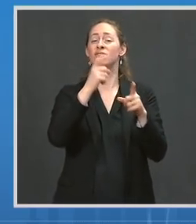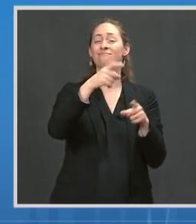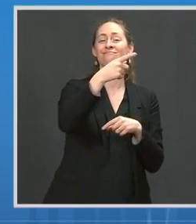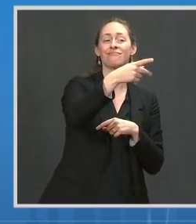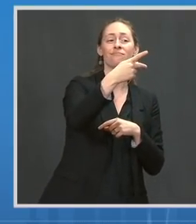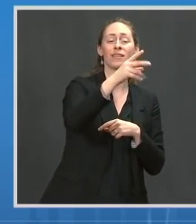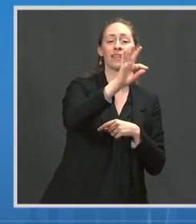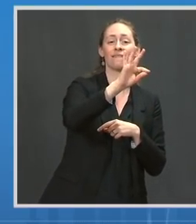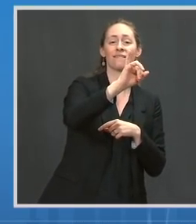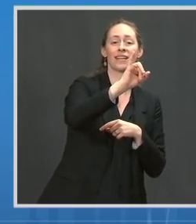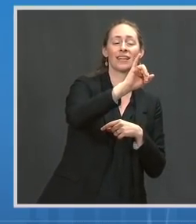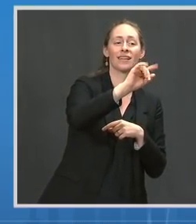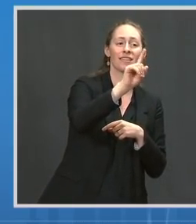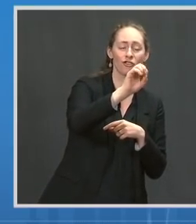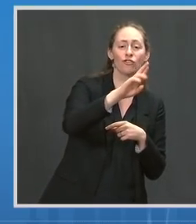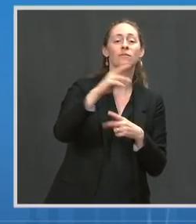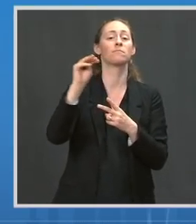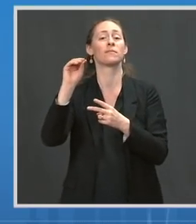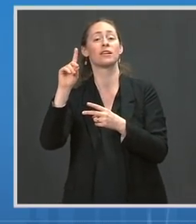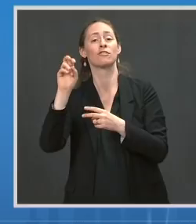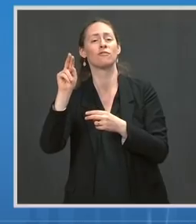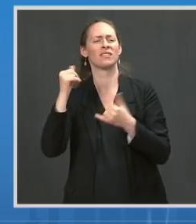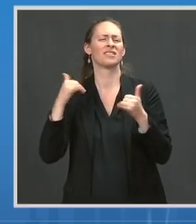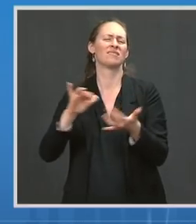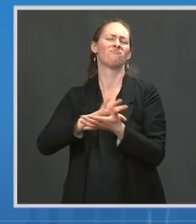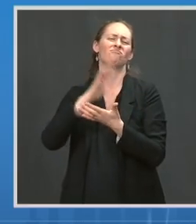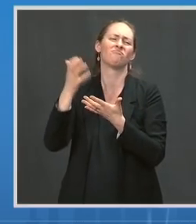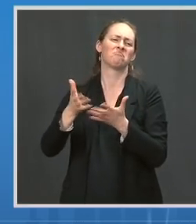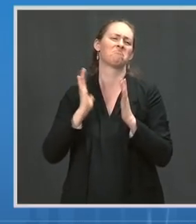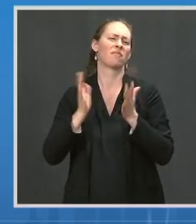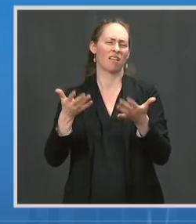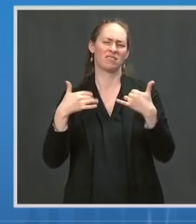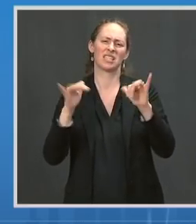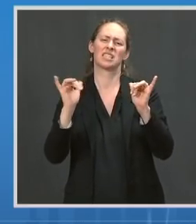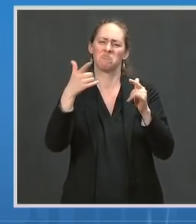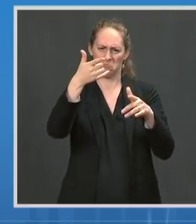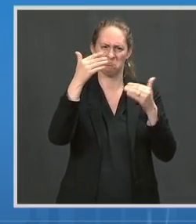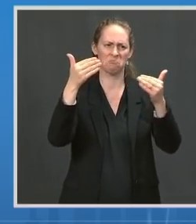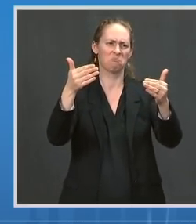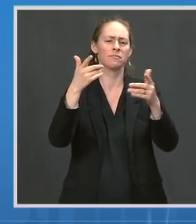and we continue to work with pharmacies, states, and FEMA to make sure the vaccine supply remains